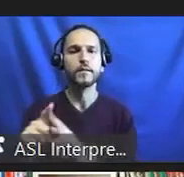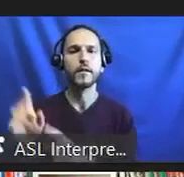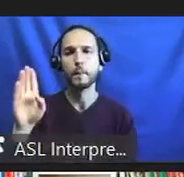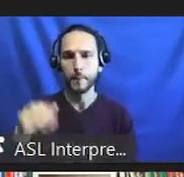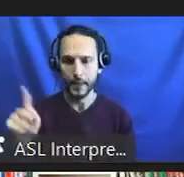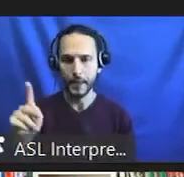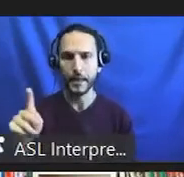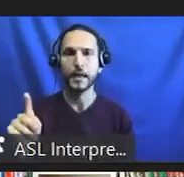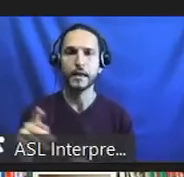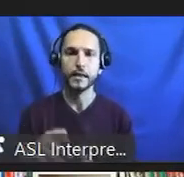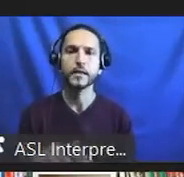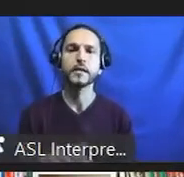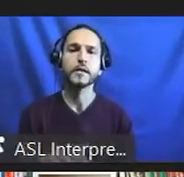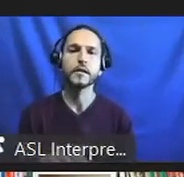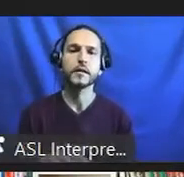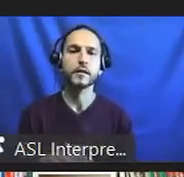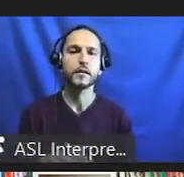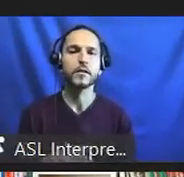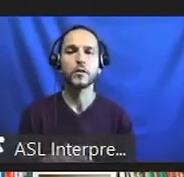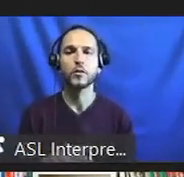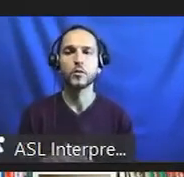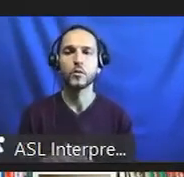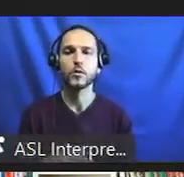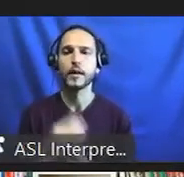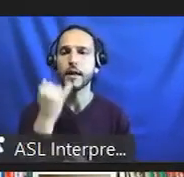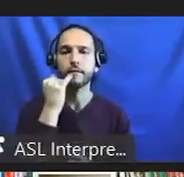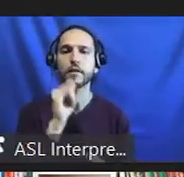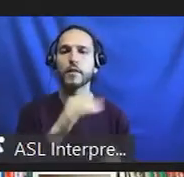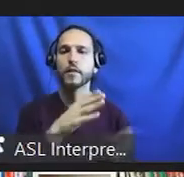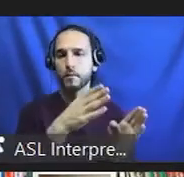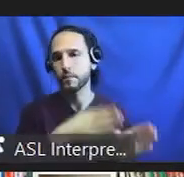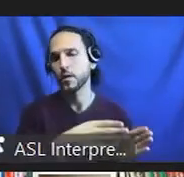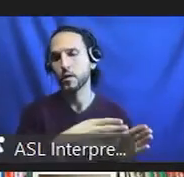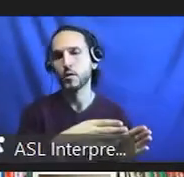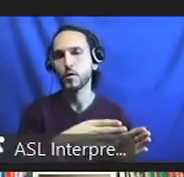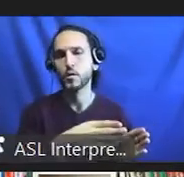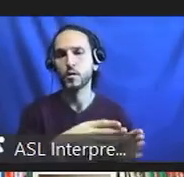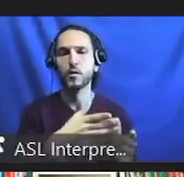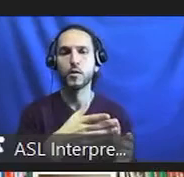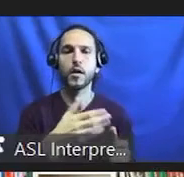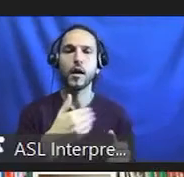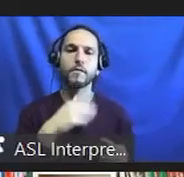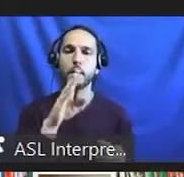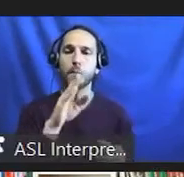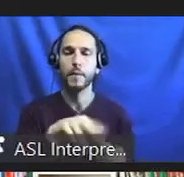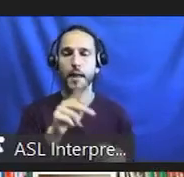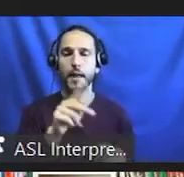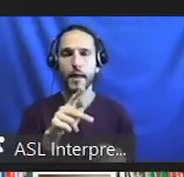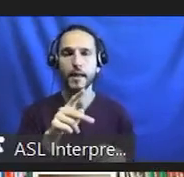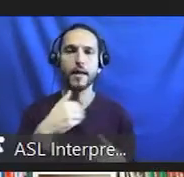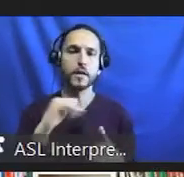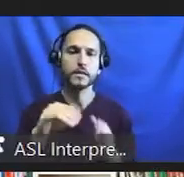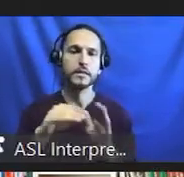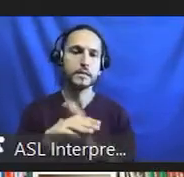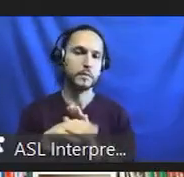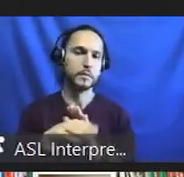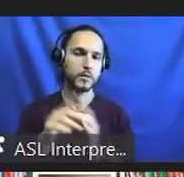And the idea is that if there's a bank, let's say, that has accessibility to the public